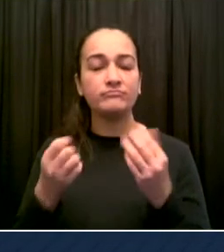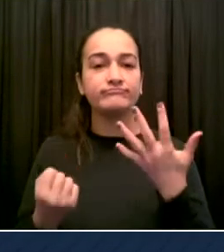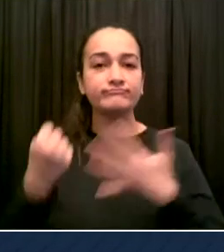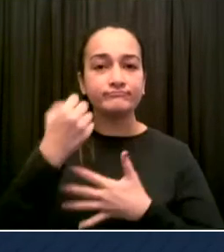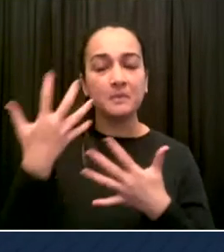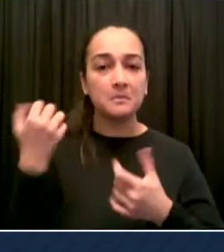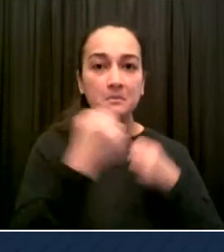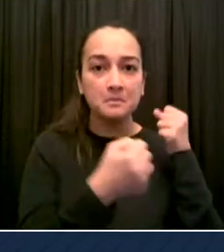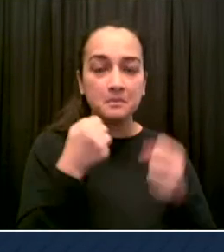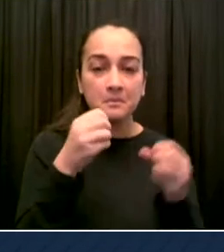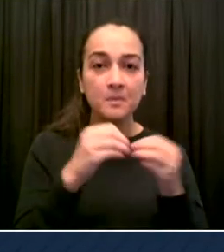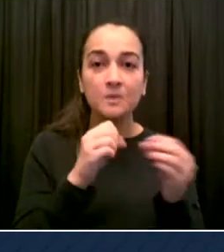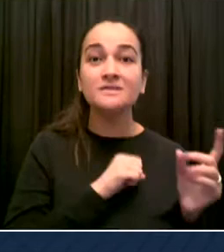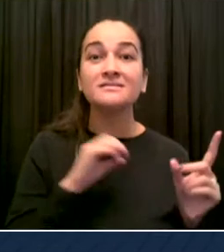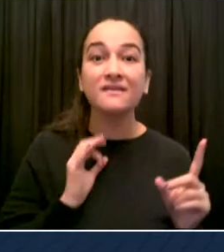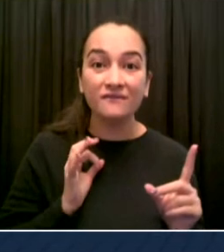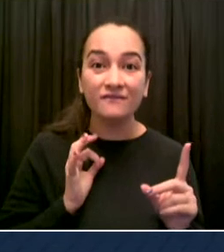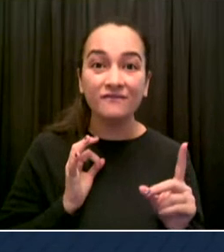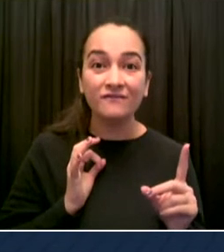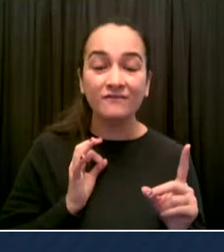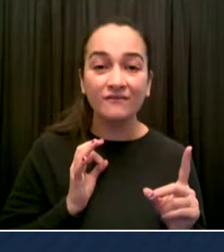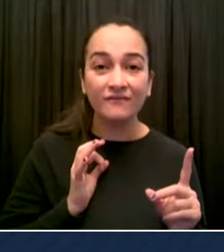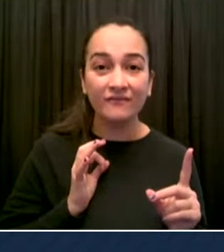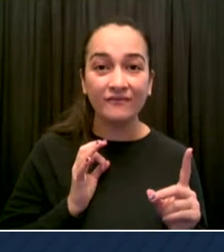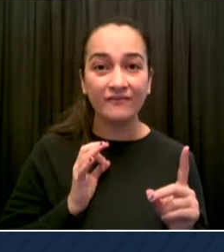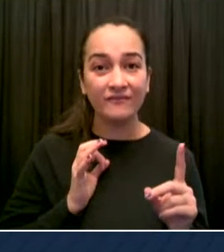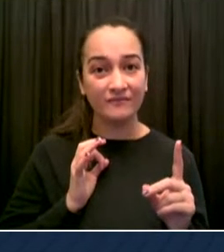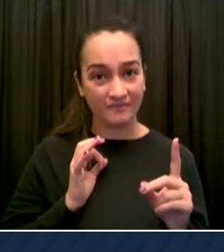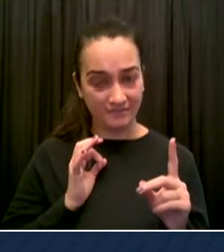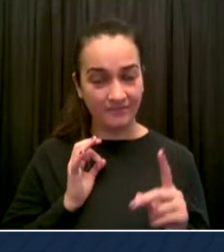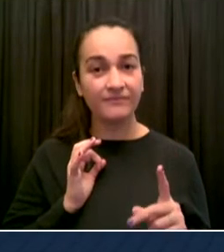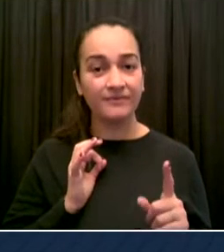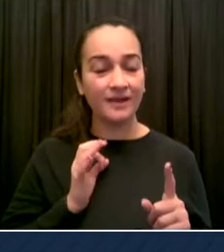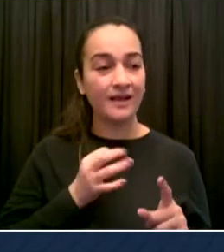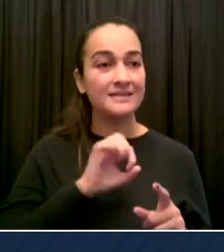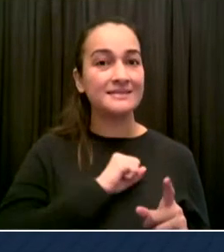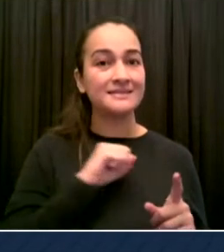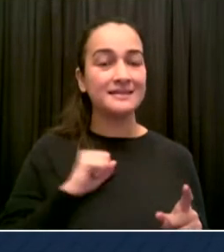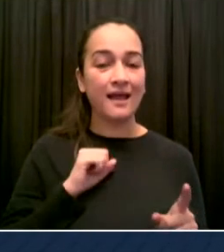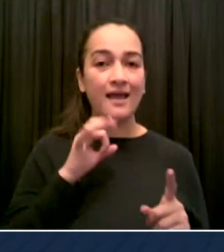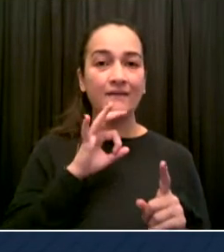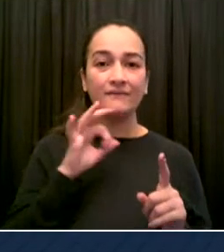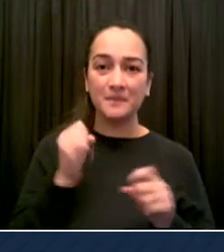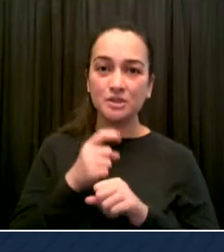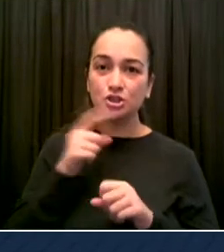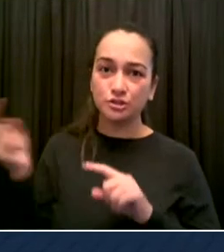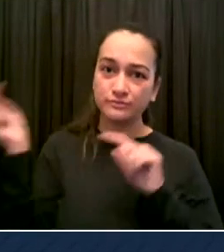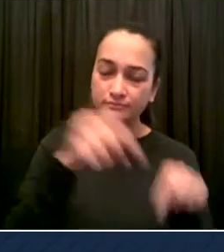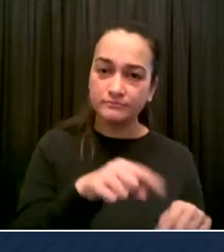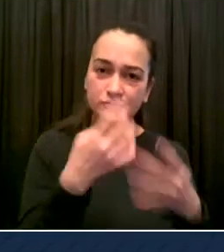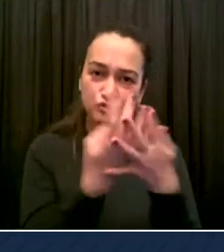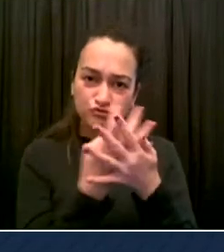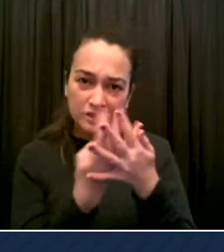OFFICERS TO MAKE SURE EVERY